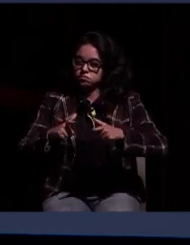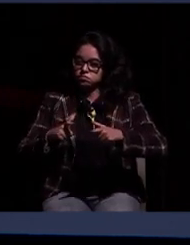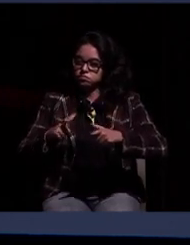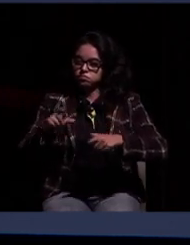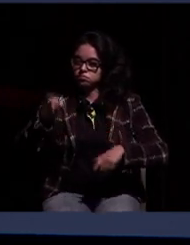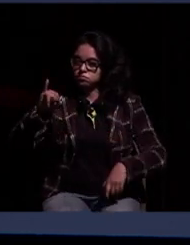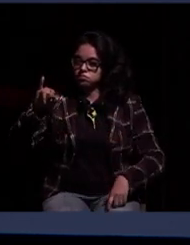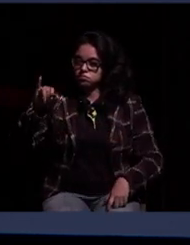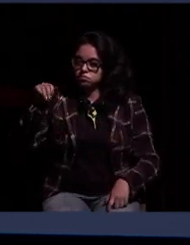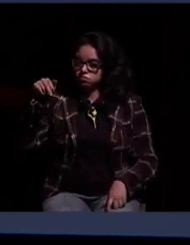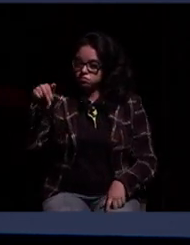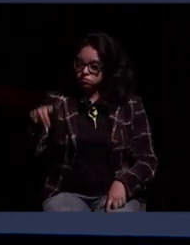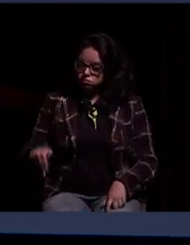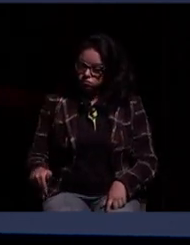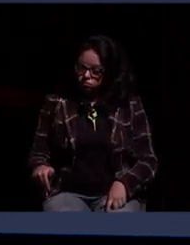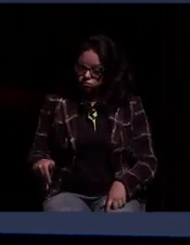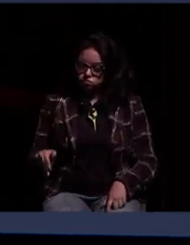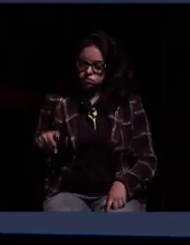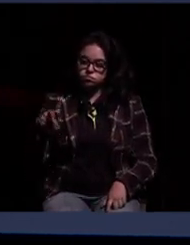in the northeast of the state of Minas Gerais,